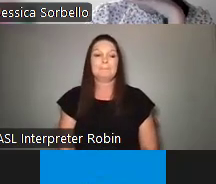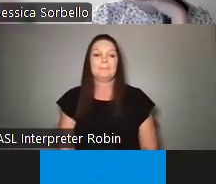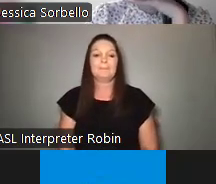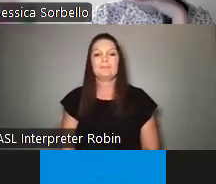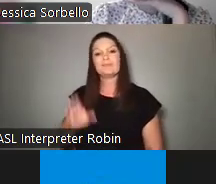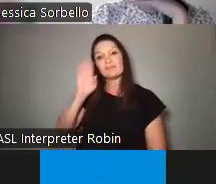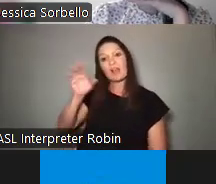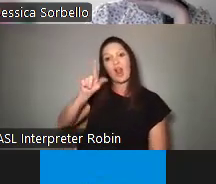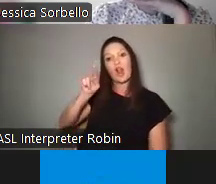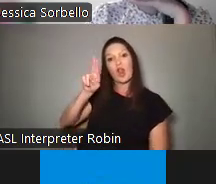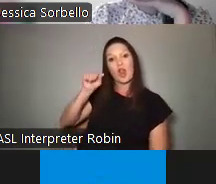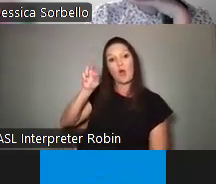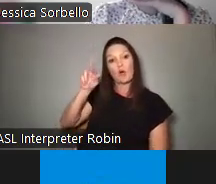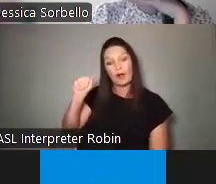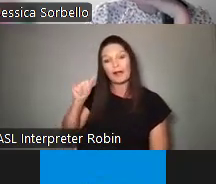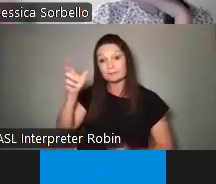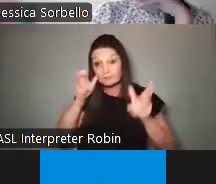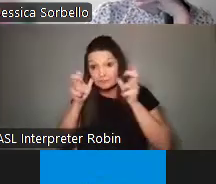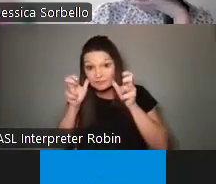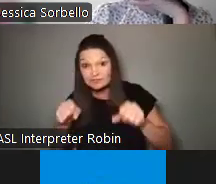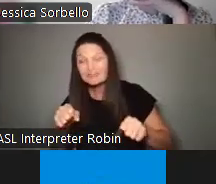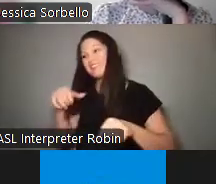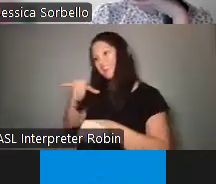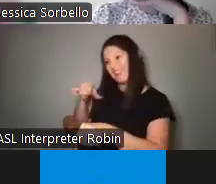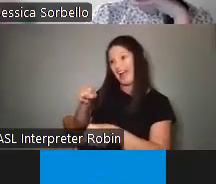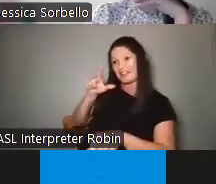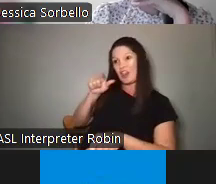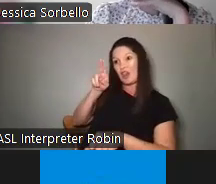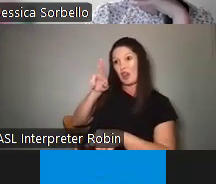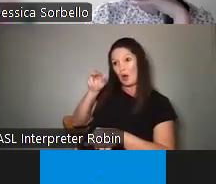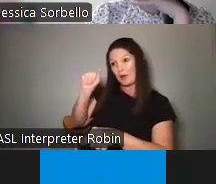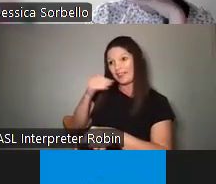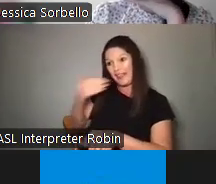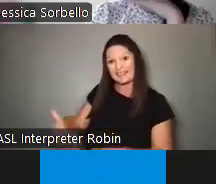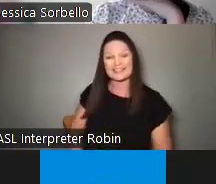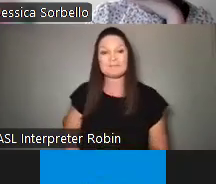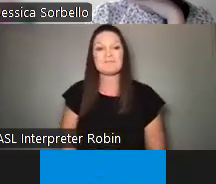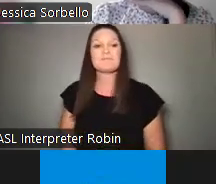thanks Laura. »SPEAKER: I would commend